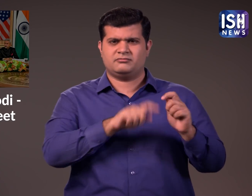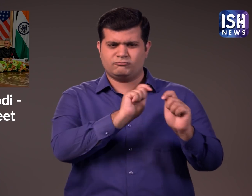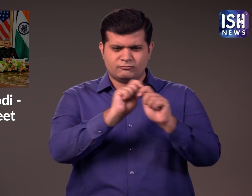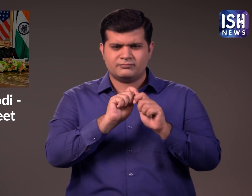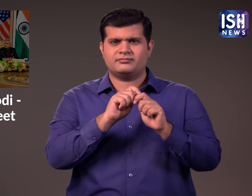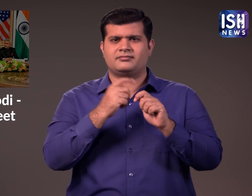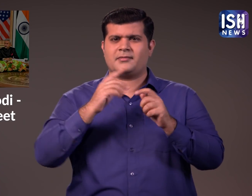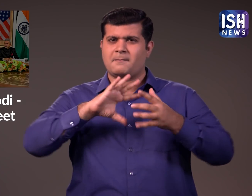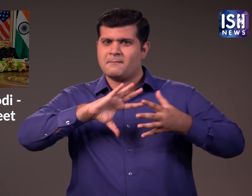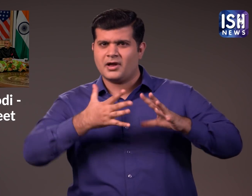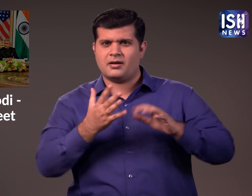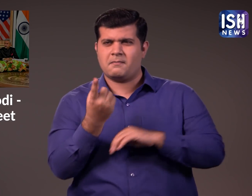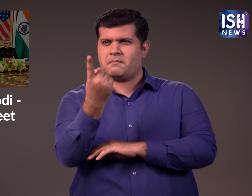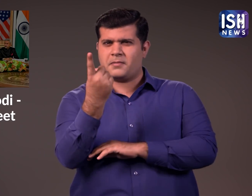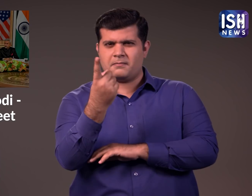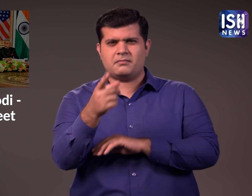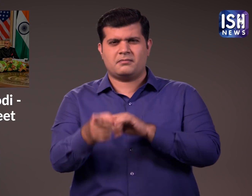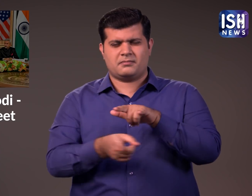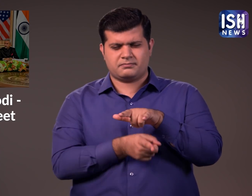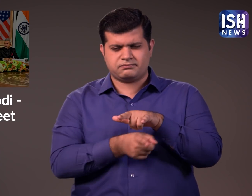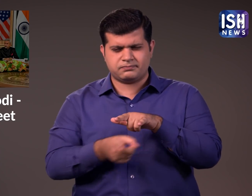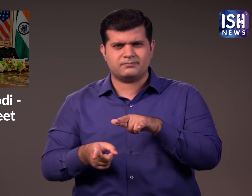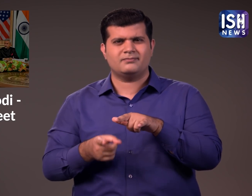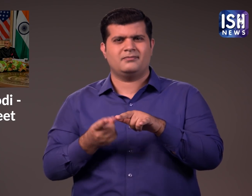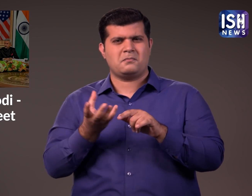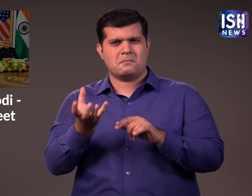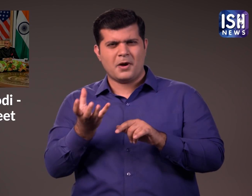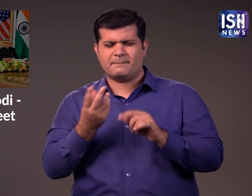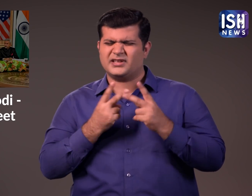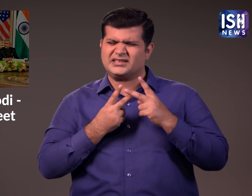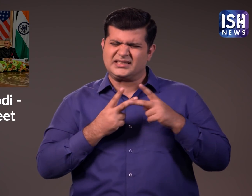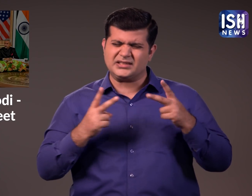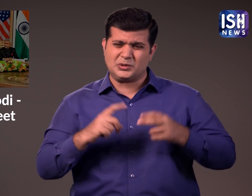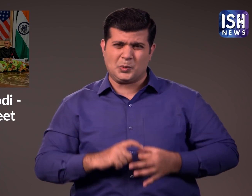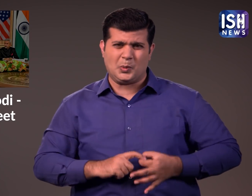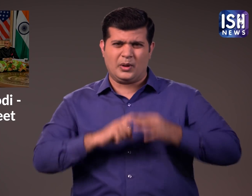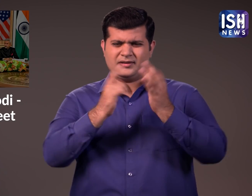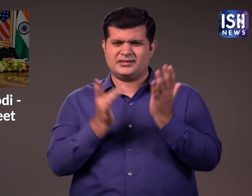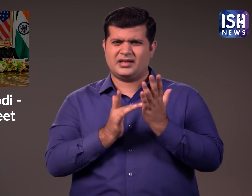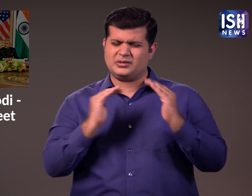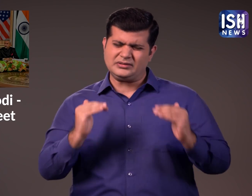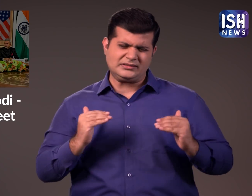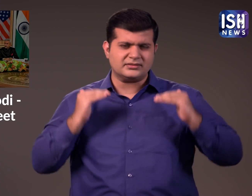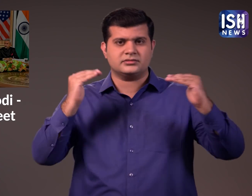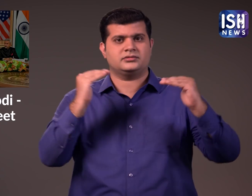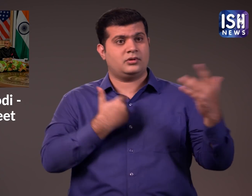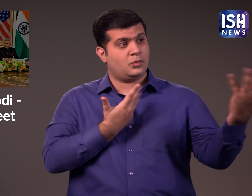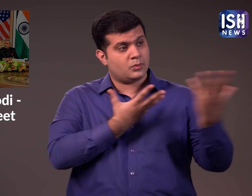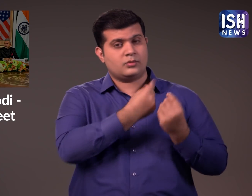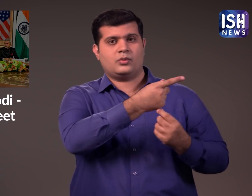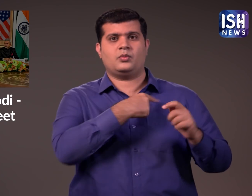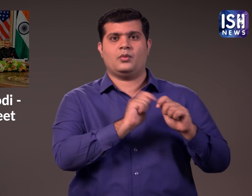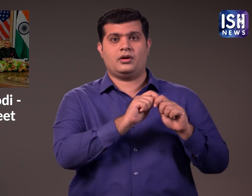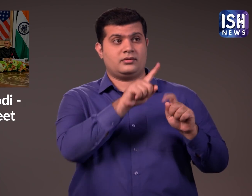and co-production of high-tech weapons